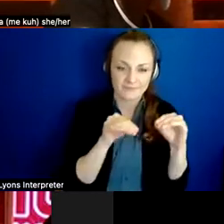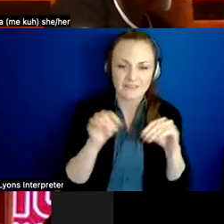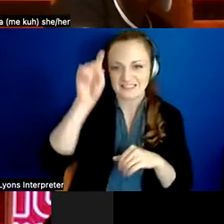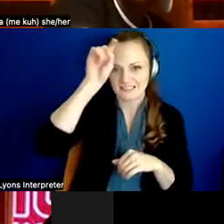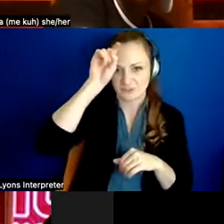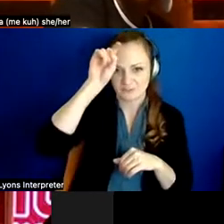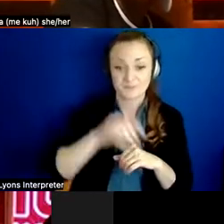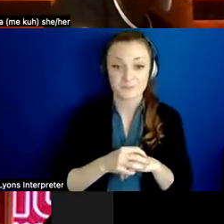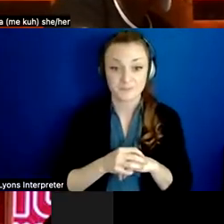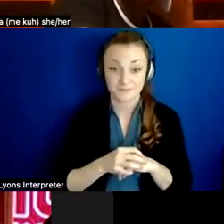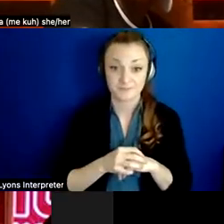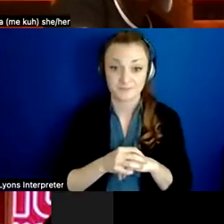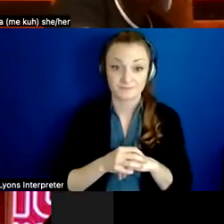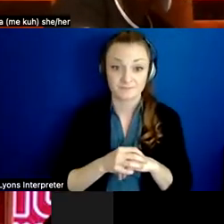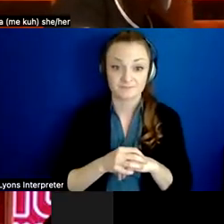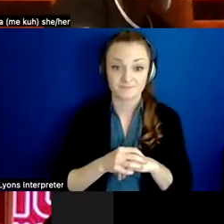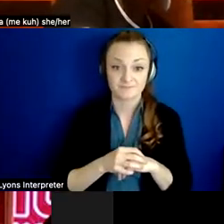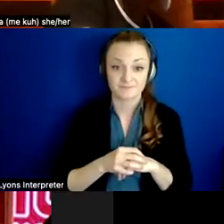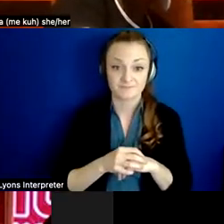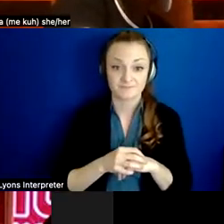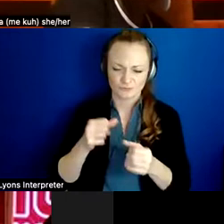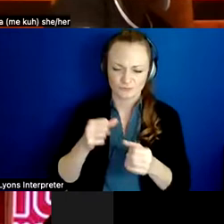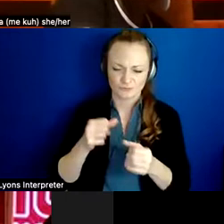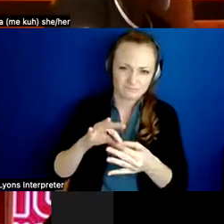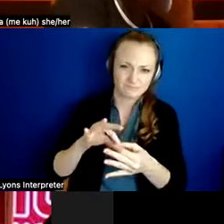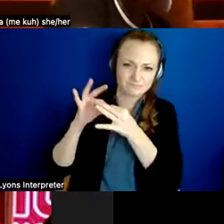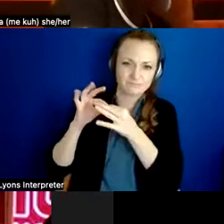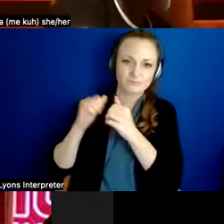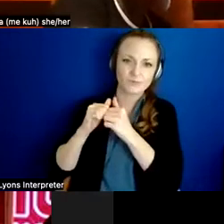20:13:23 we will constantly remember what it meant to be enslaved, and we constantly